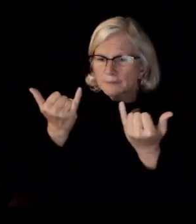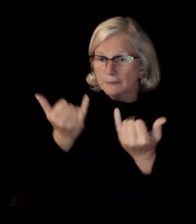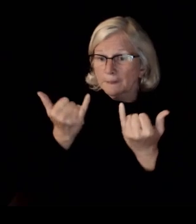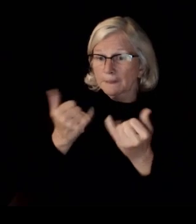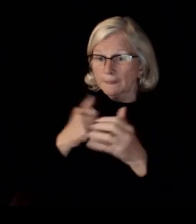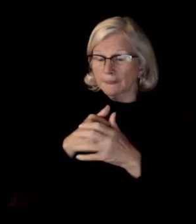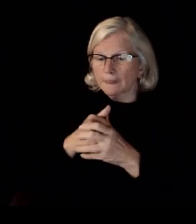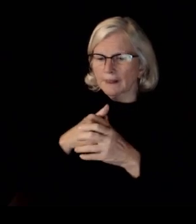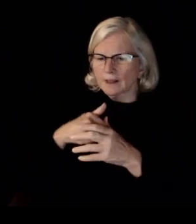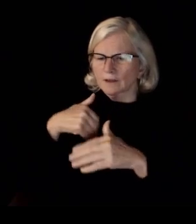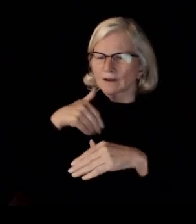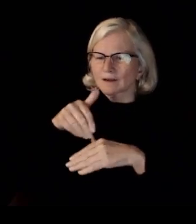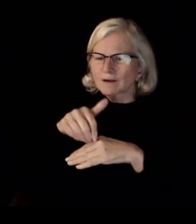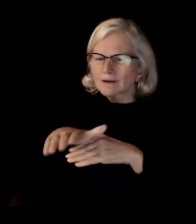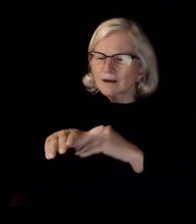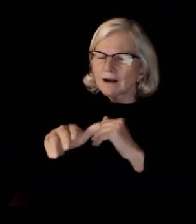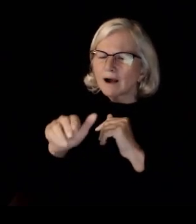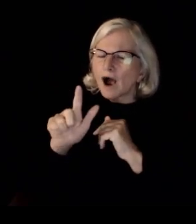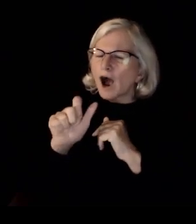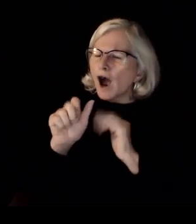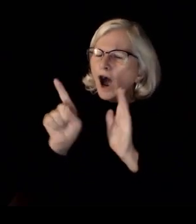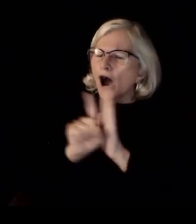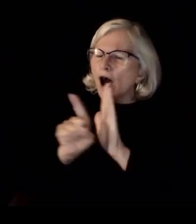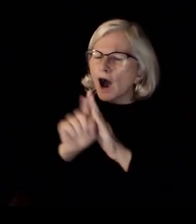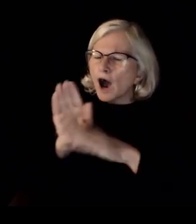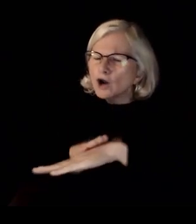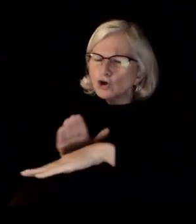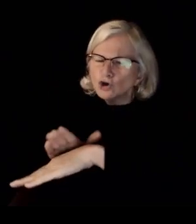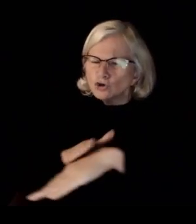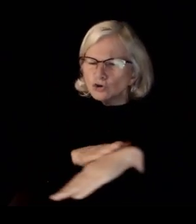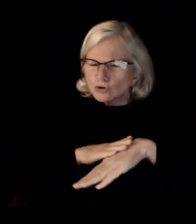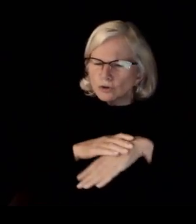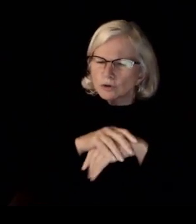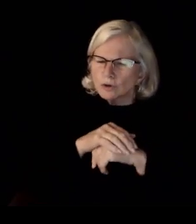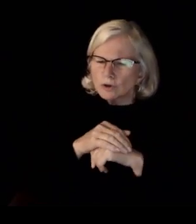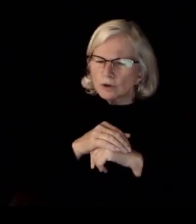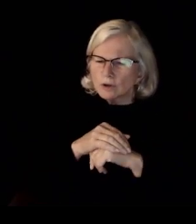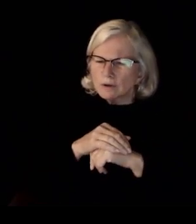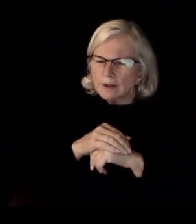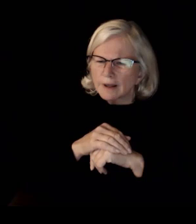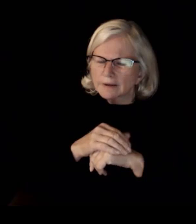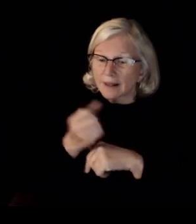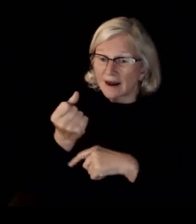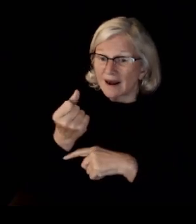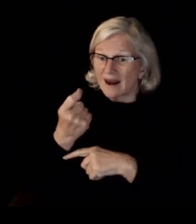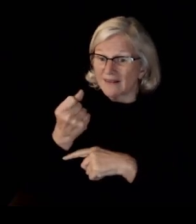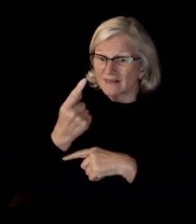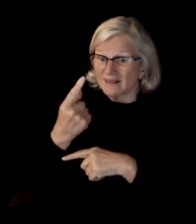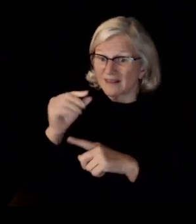to reports of 11 suspected cases in Minnesota of severe lung injuries associated with vaping.